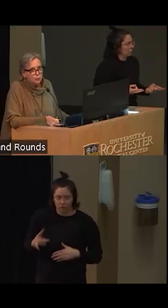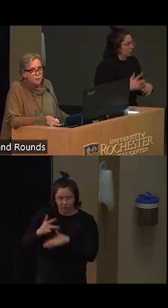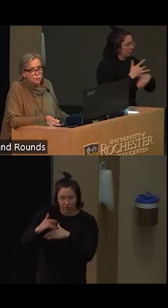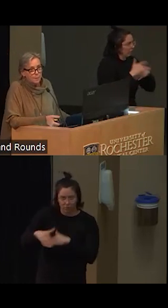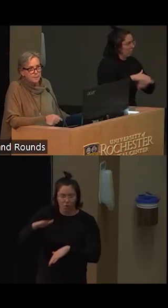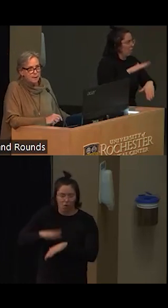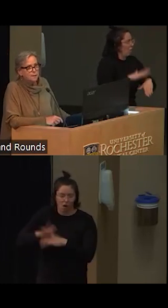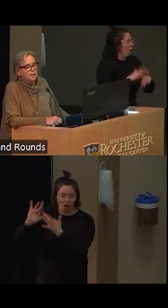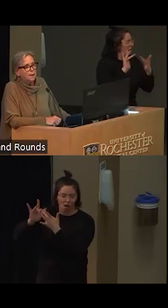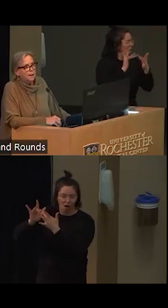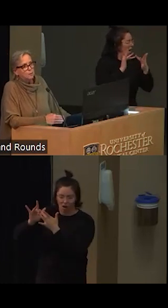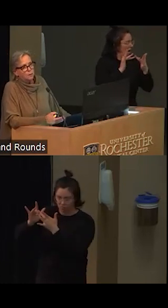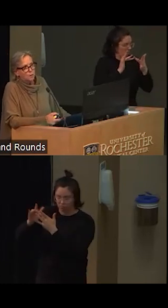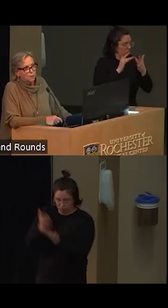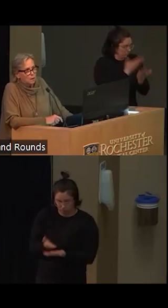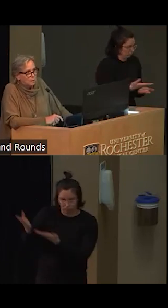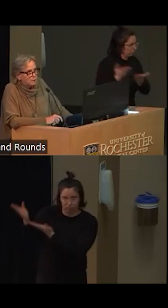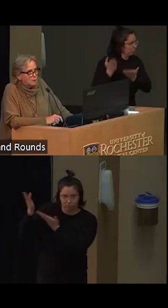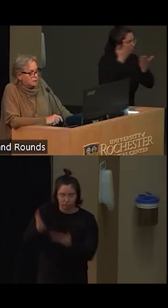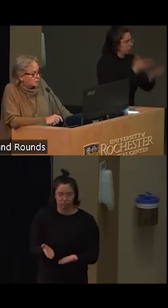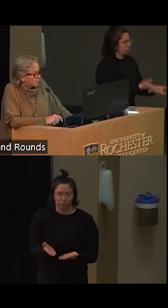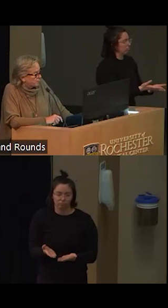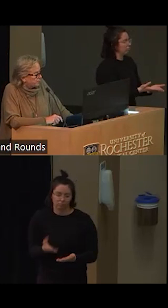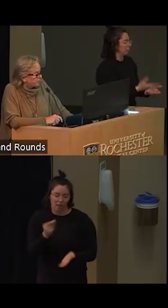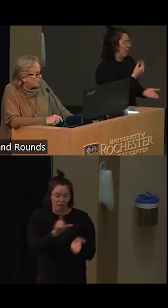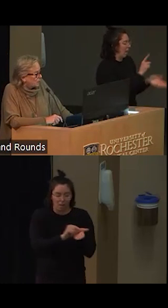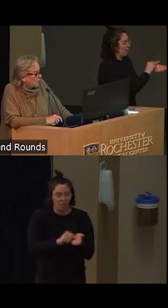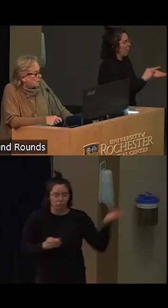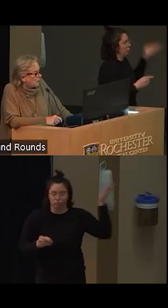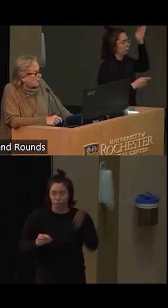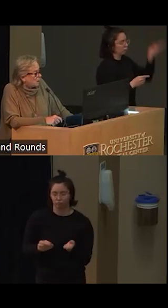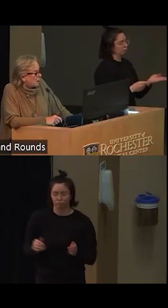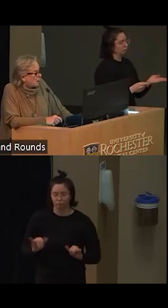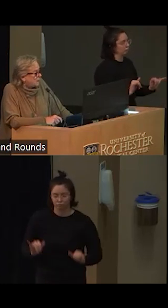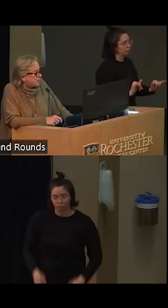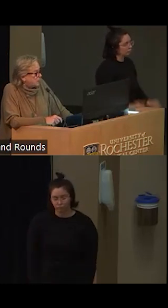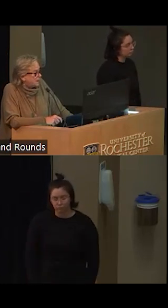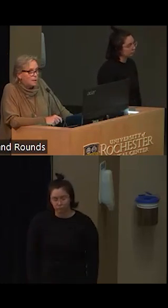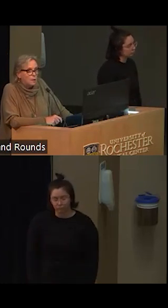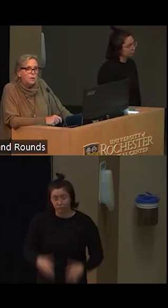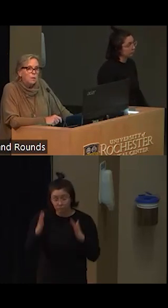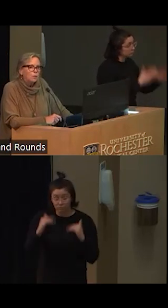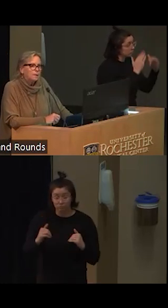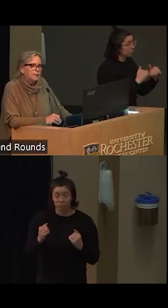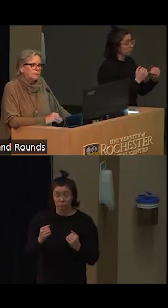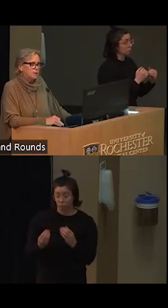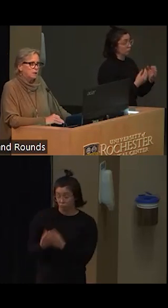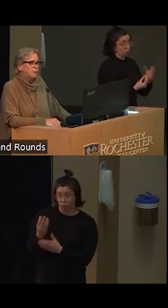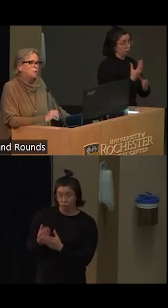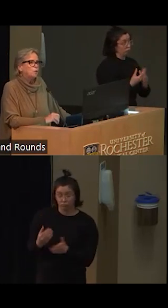the safewords website and also uh literature uh in the spring we also identify Champions